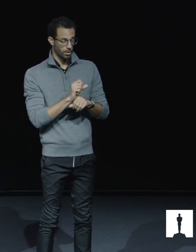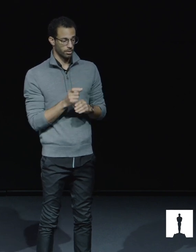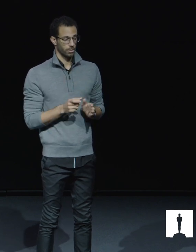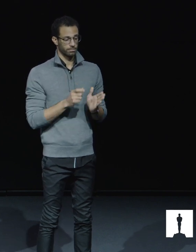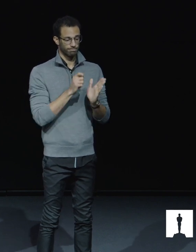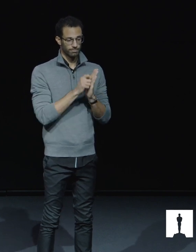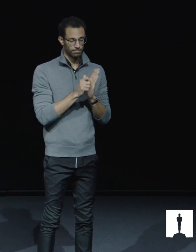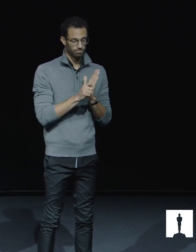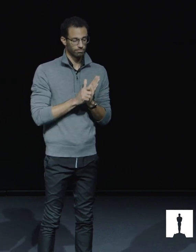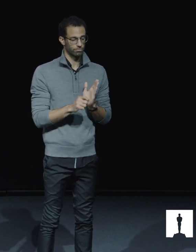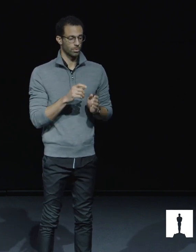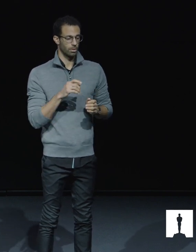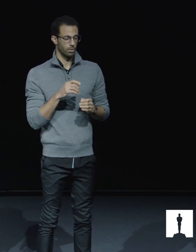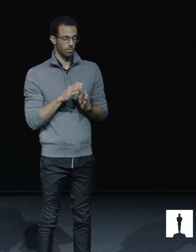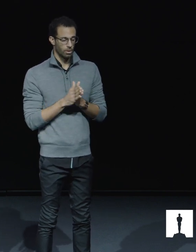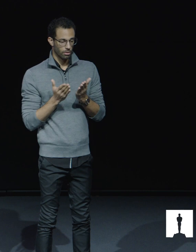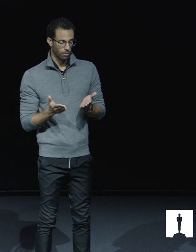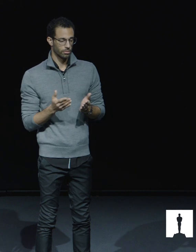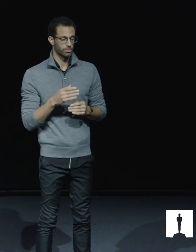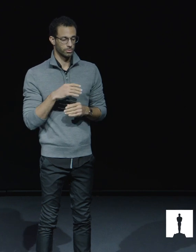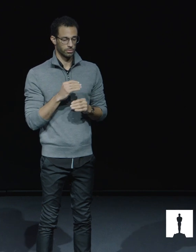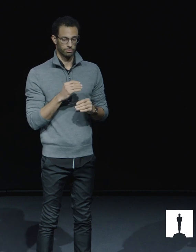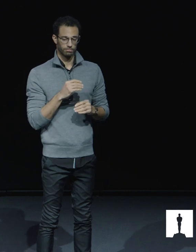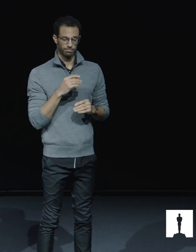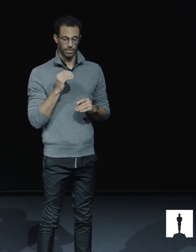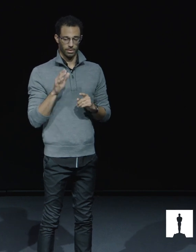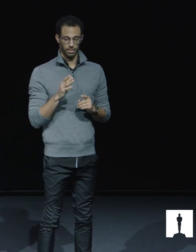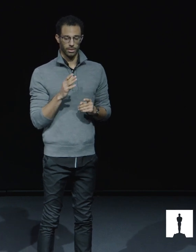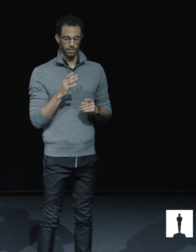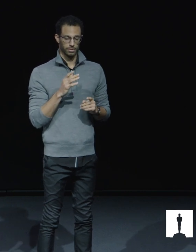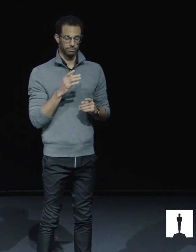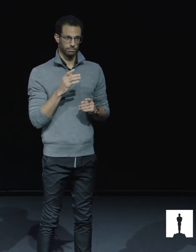coupled with his activism as a public intellectual and witness of the 20th century––of 20th